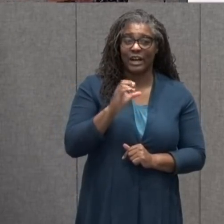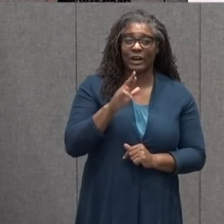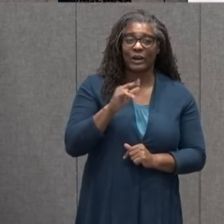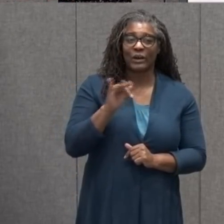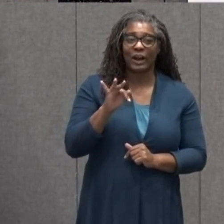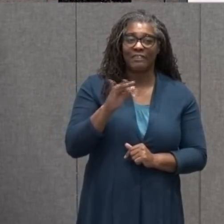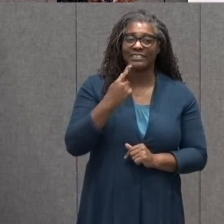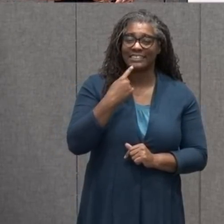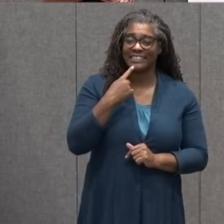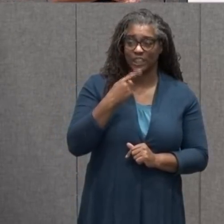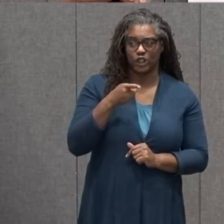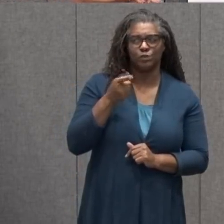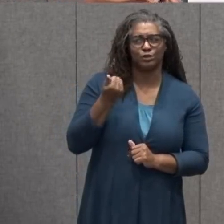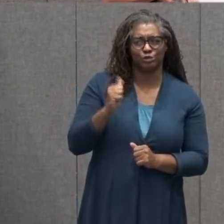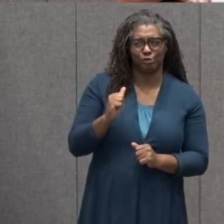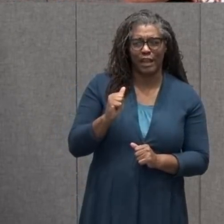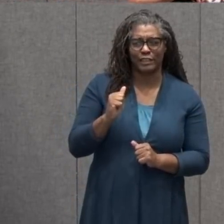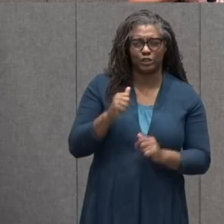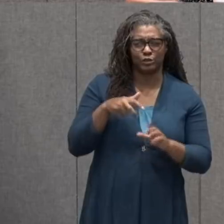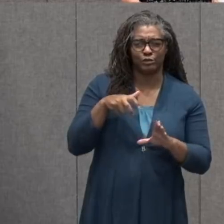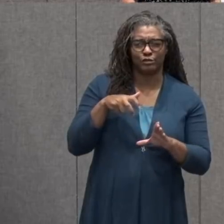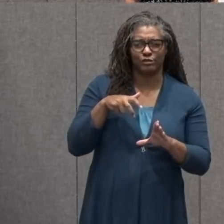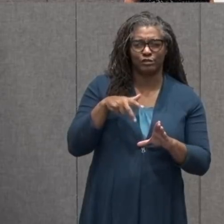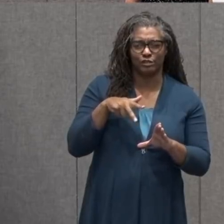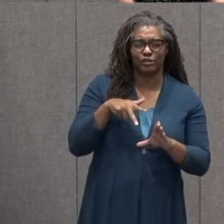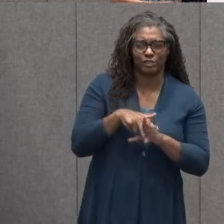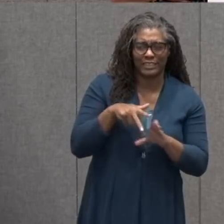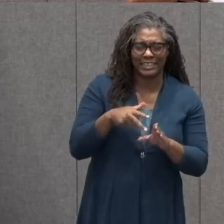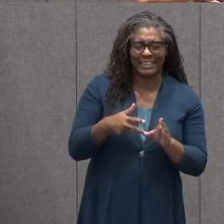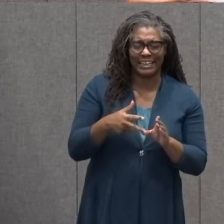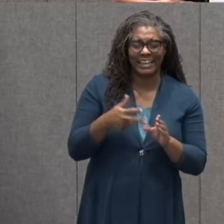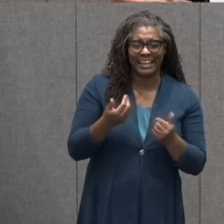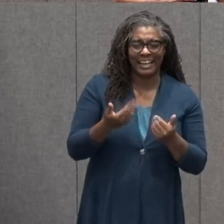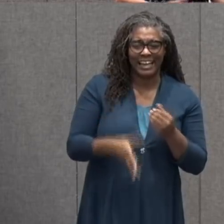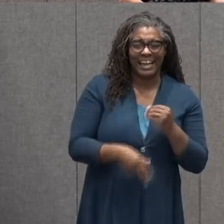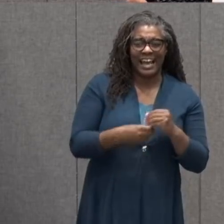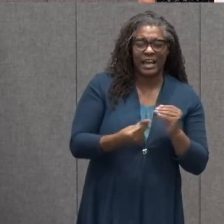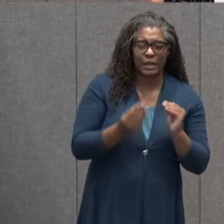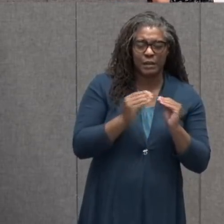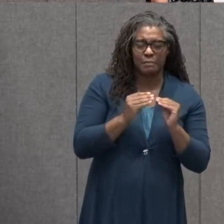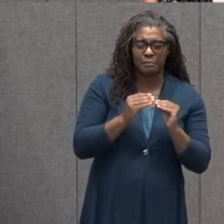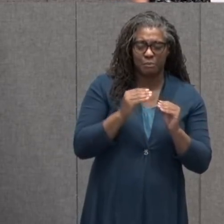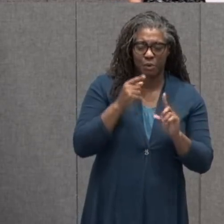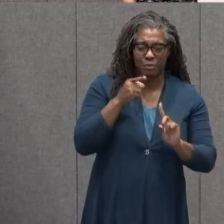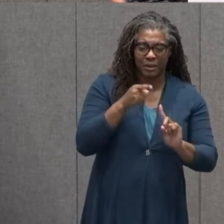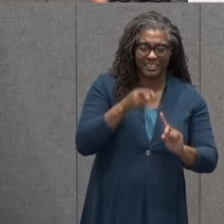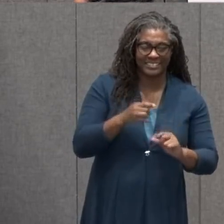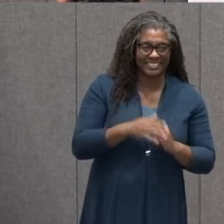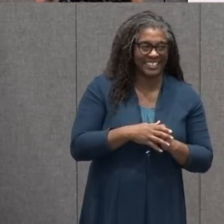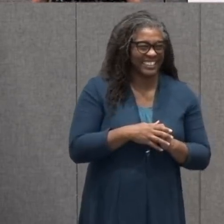But she caught herself. Okay. It's a good thing we're on the same team, right. It's a good thing we're on the same team.